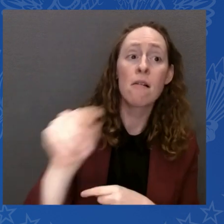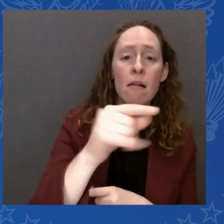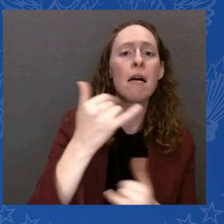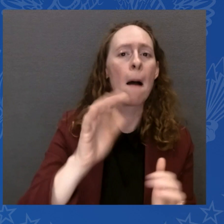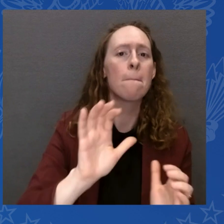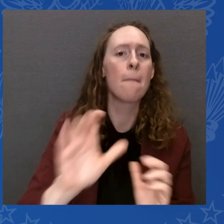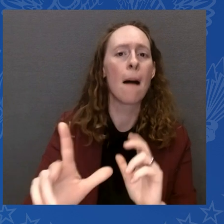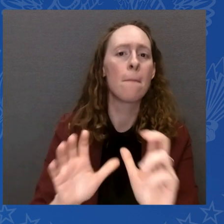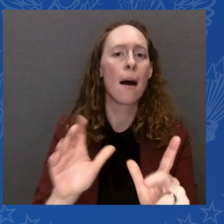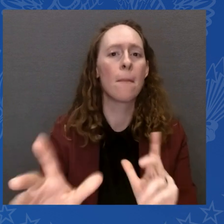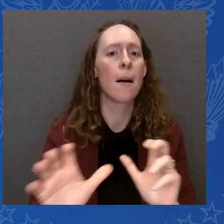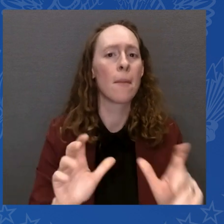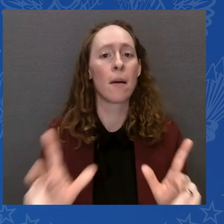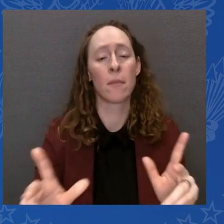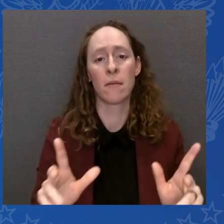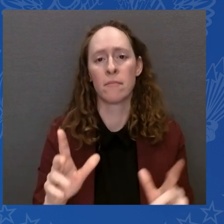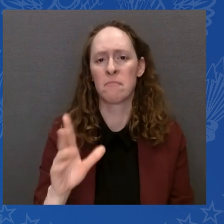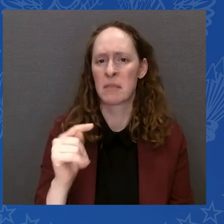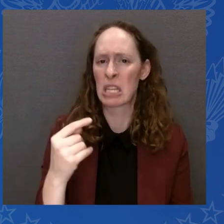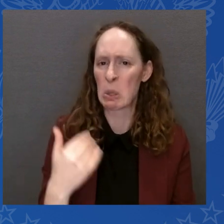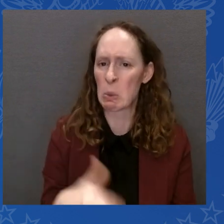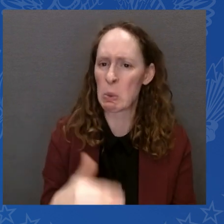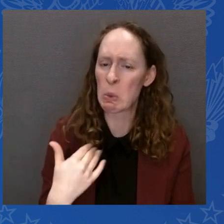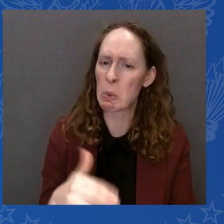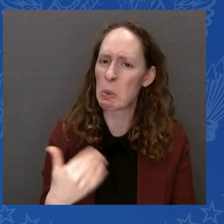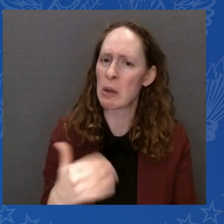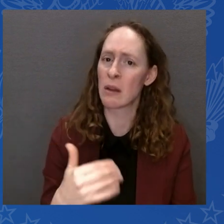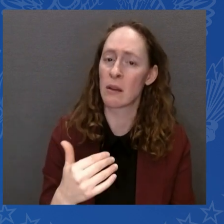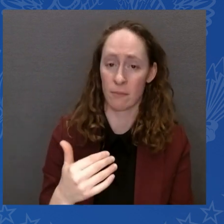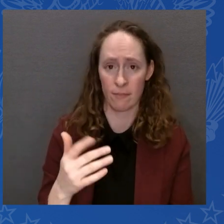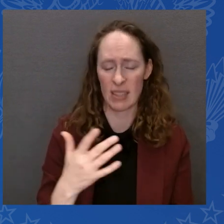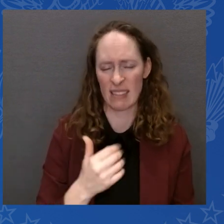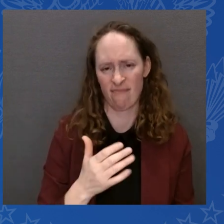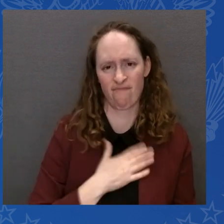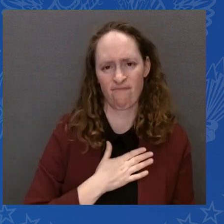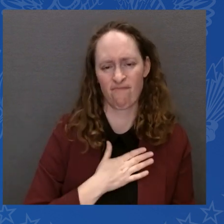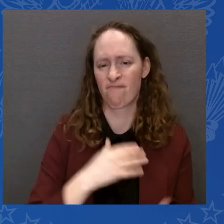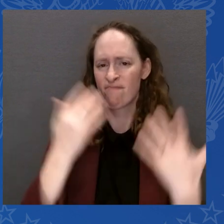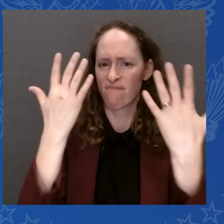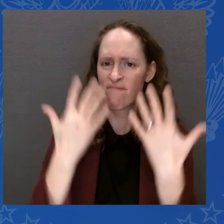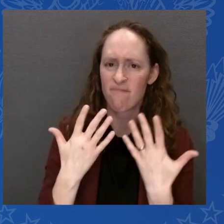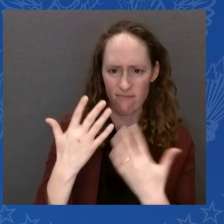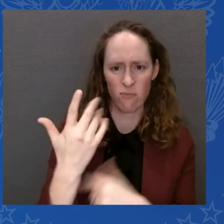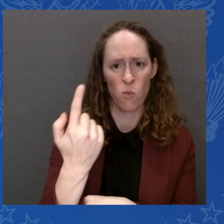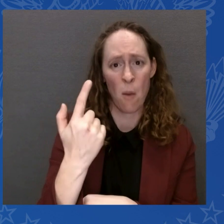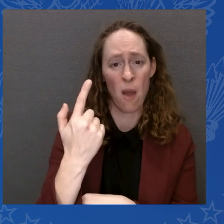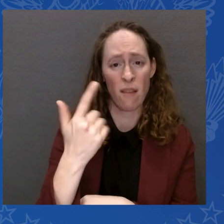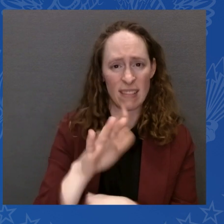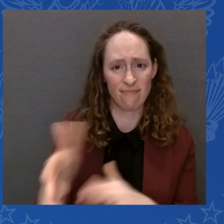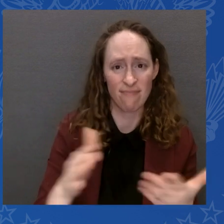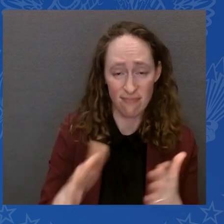And that little boy, we're still trying to find. Everybody I've talked to so far today just spontaneously brings that up.